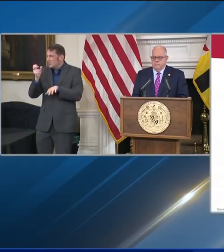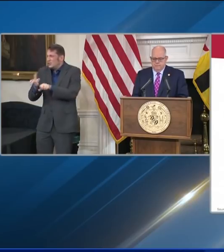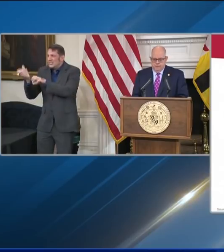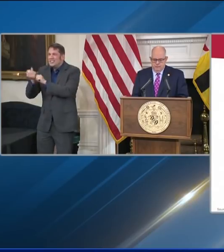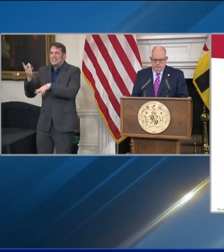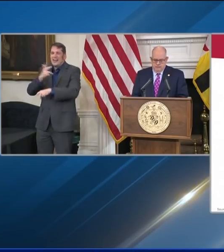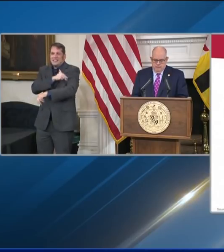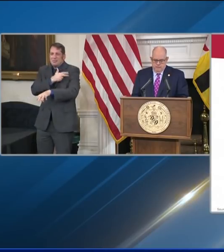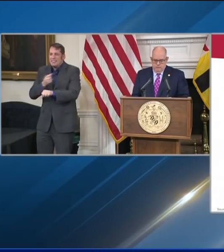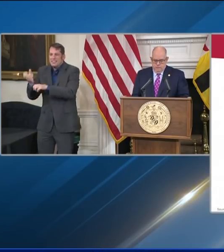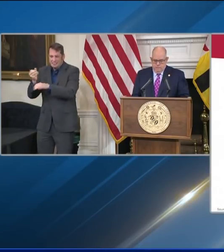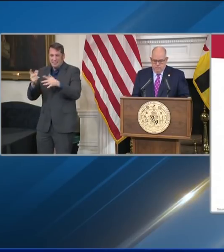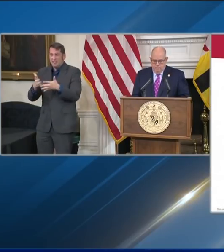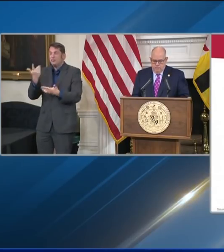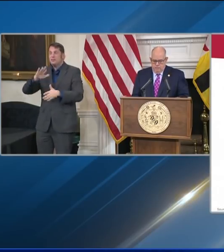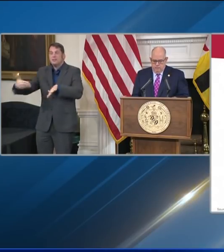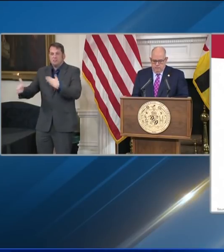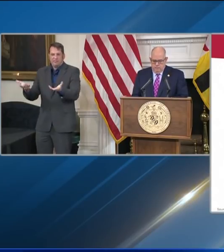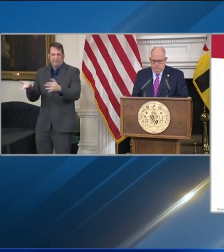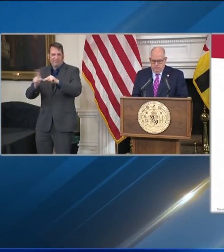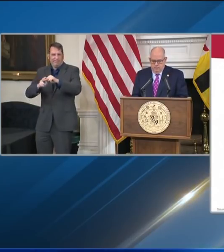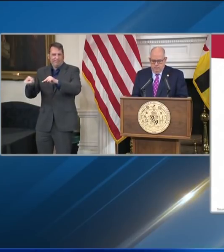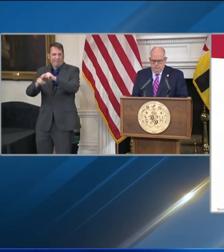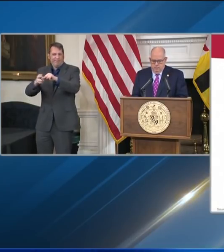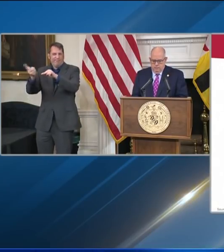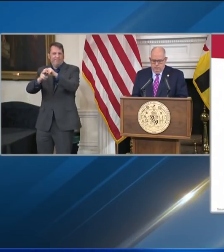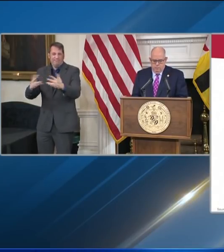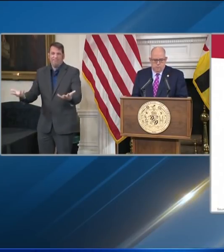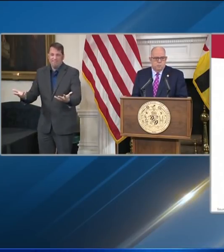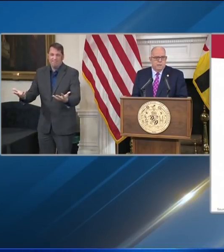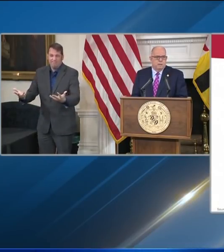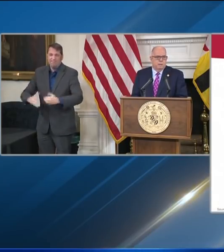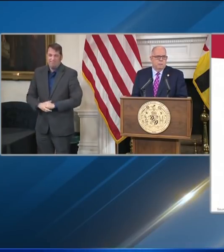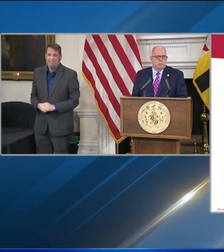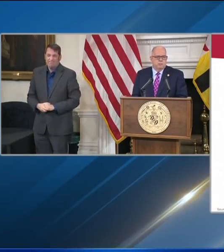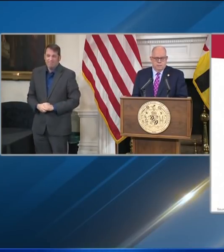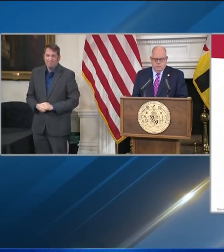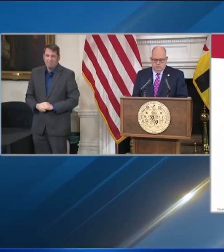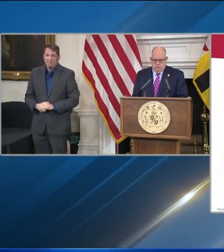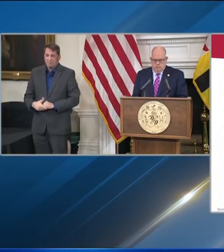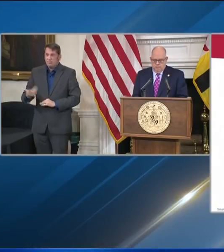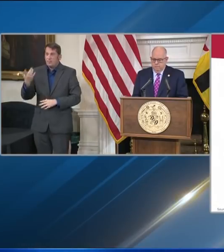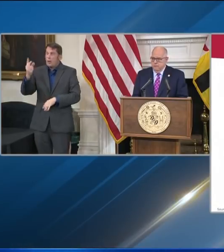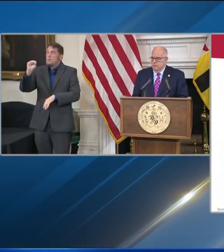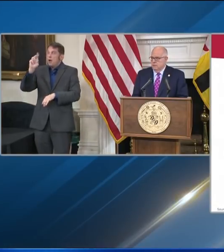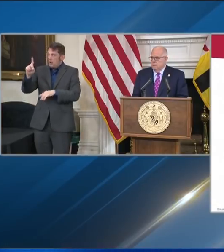OR GOING INTO INTENSIVE CARE AND MORE PEOPLE ARE DYING.